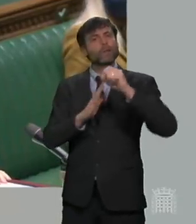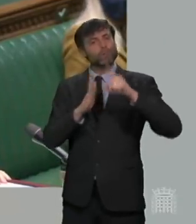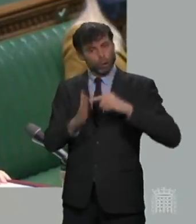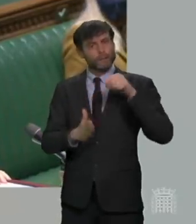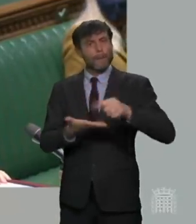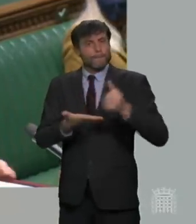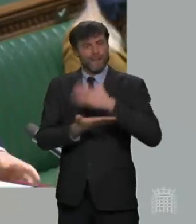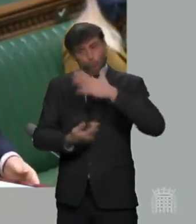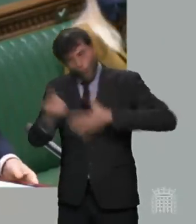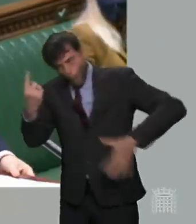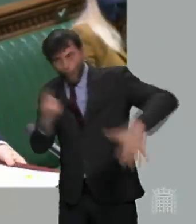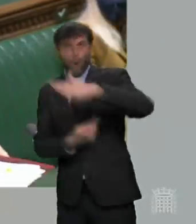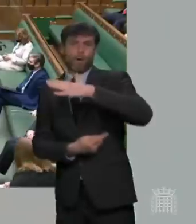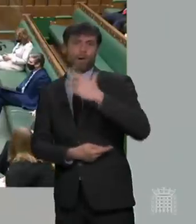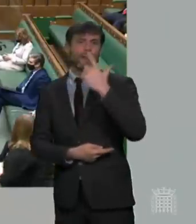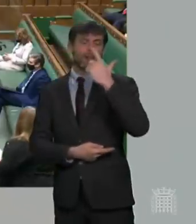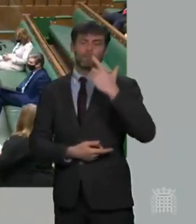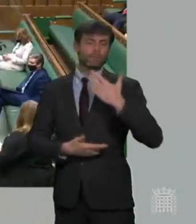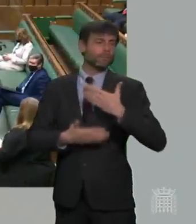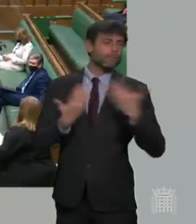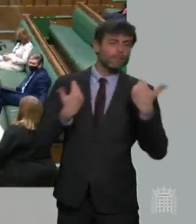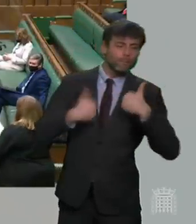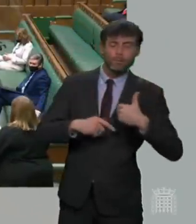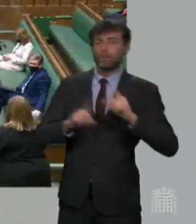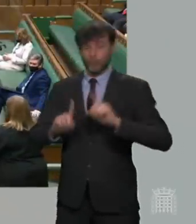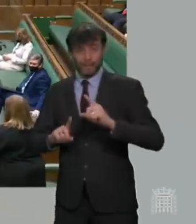universities around the world. >> Kirsten Oswald